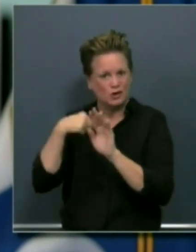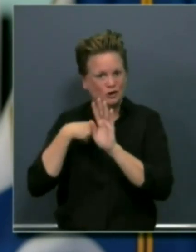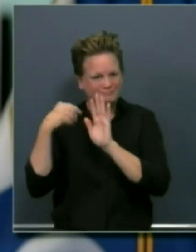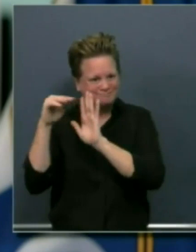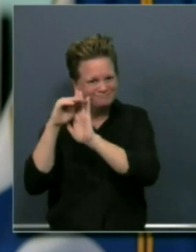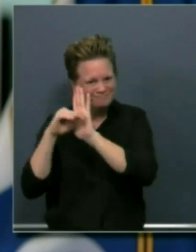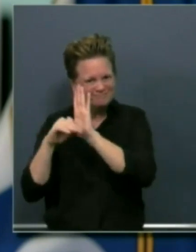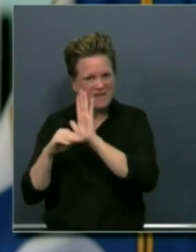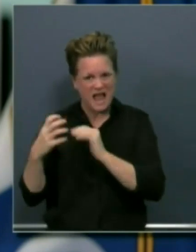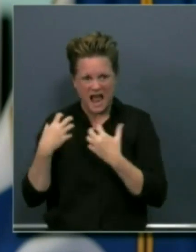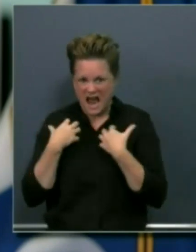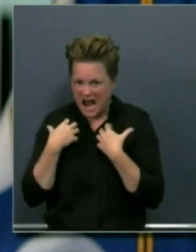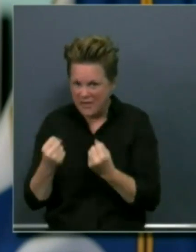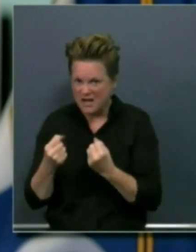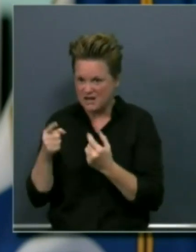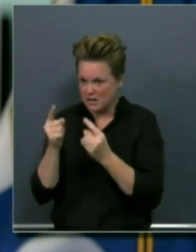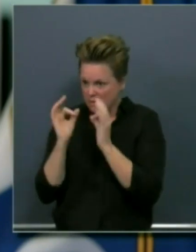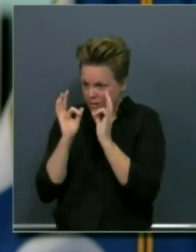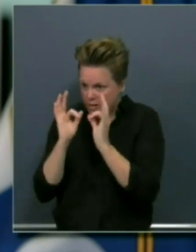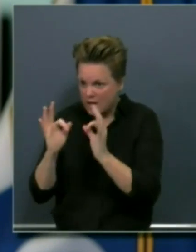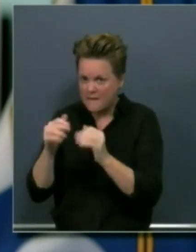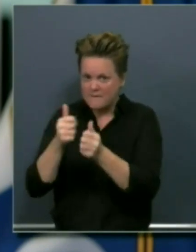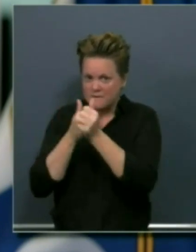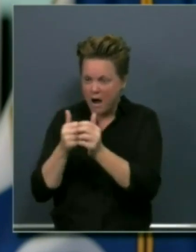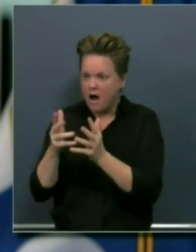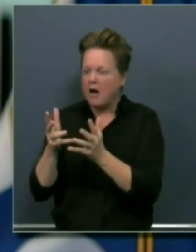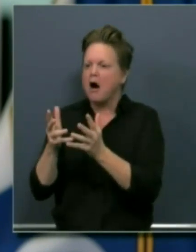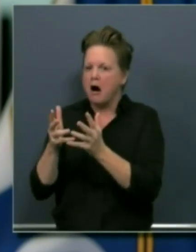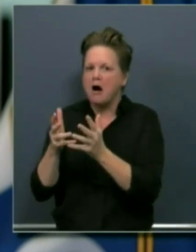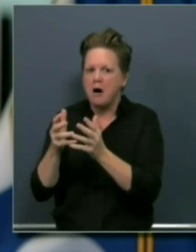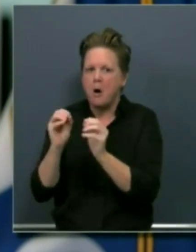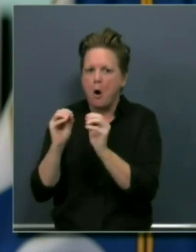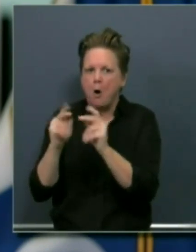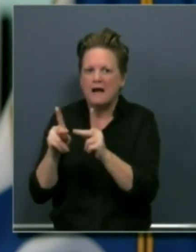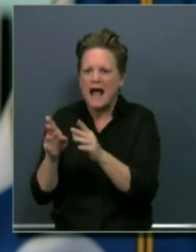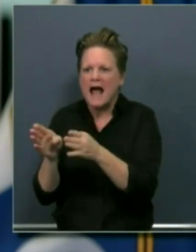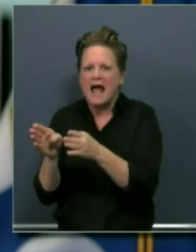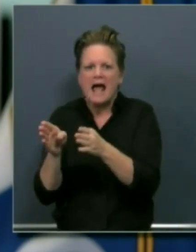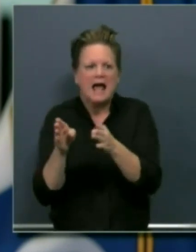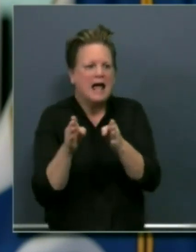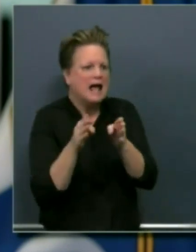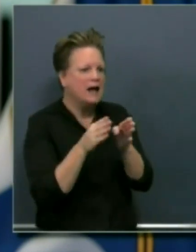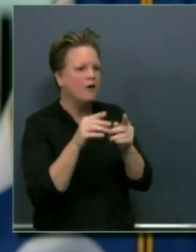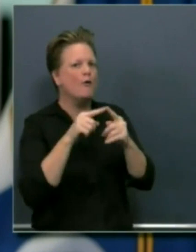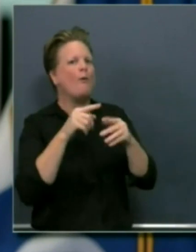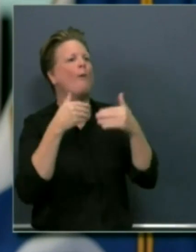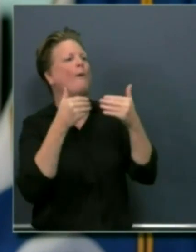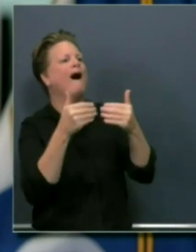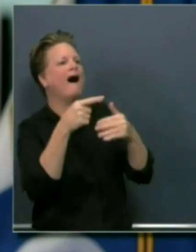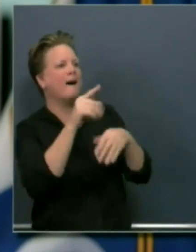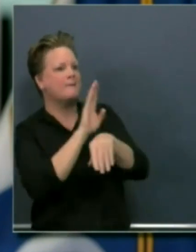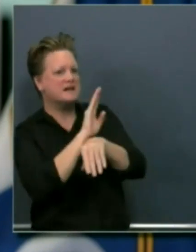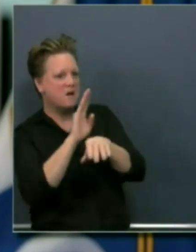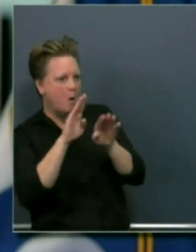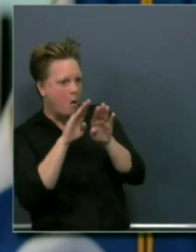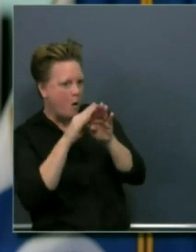GOING TO DEVIATE FROM THAT PATH. THAT'S THE FOUNDATIONAL PRINCIPLE THAT GUIDED US INTO THE STAY HOME ORDER AND WILL